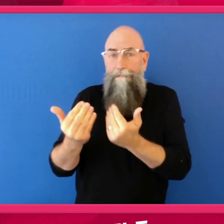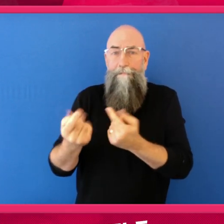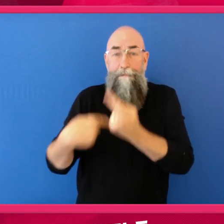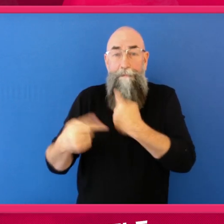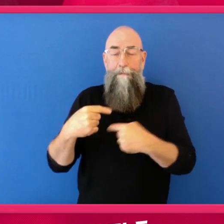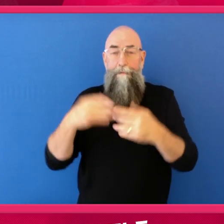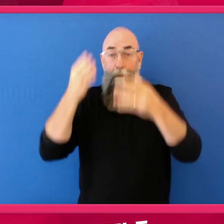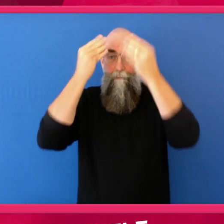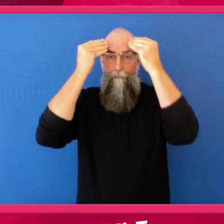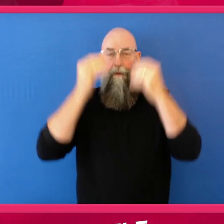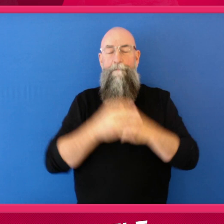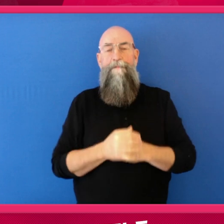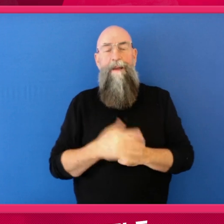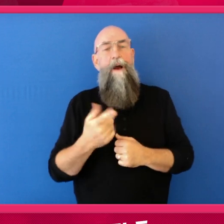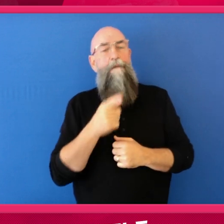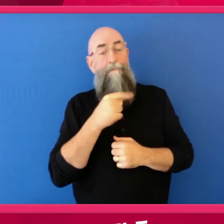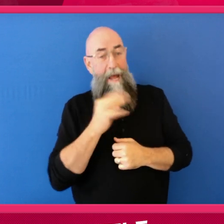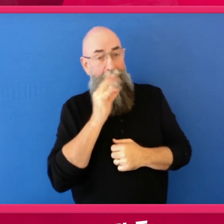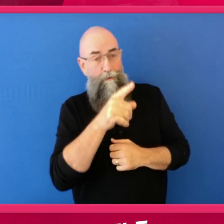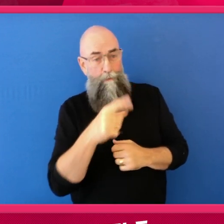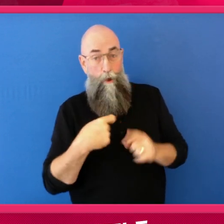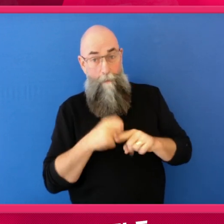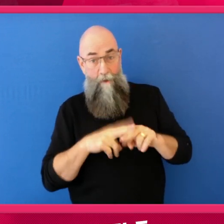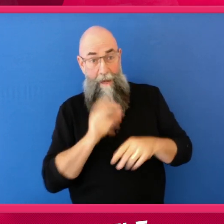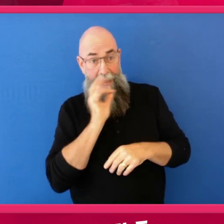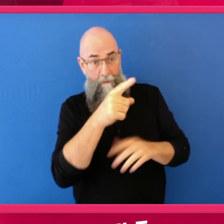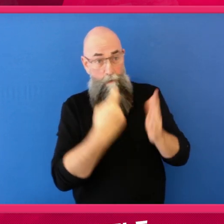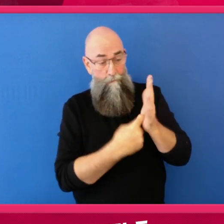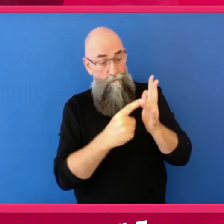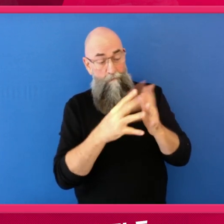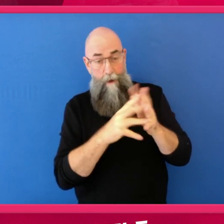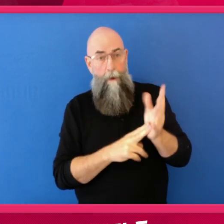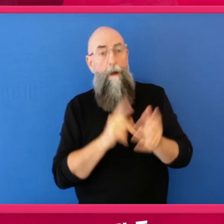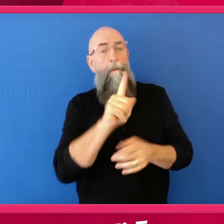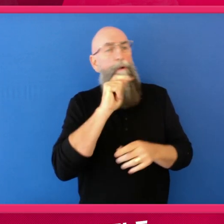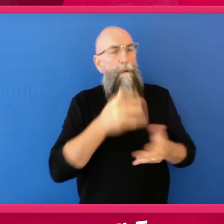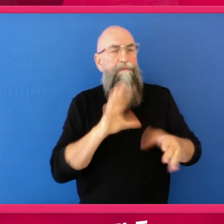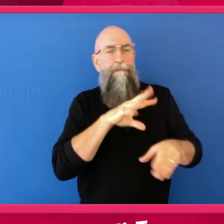a swimmer, what event would you be in? Rowan Crothers: eSports, for sure. I am a